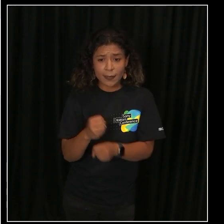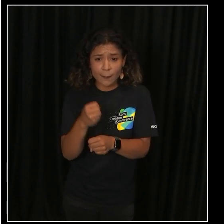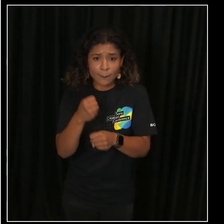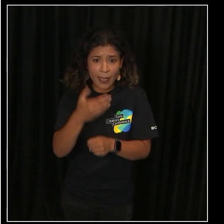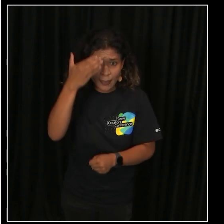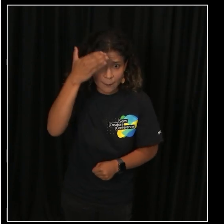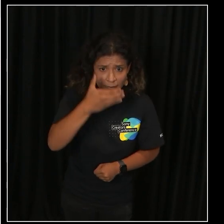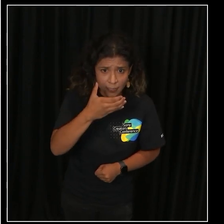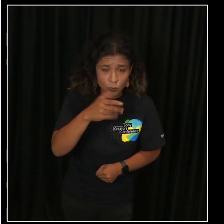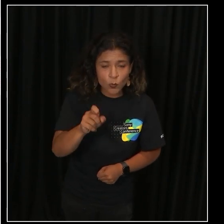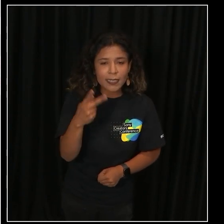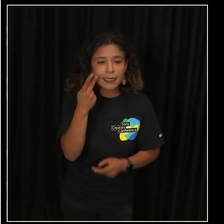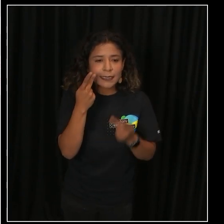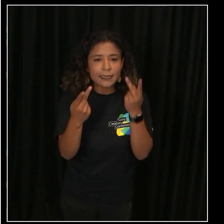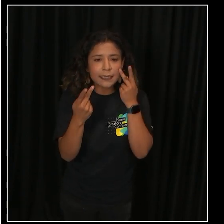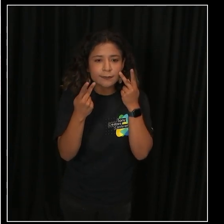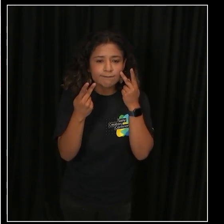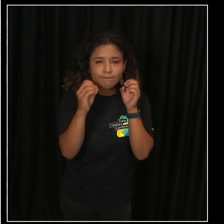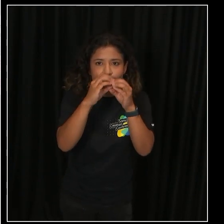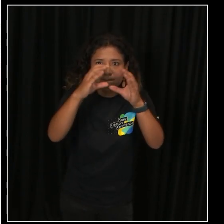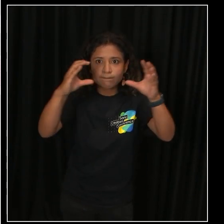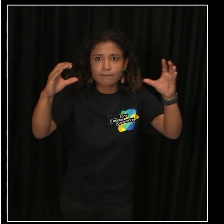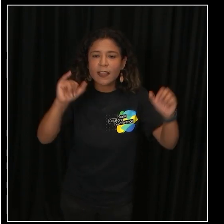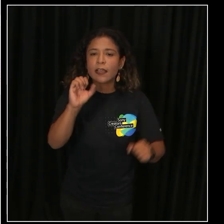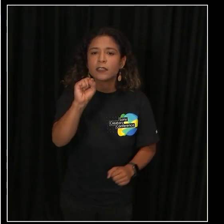You can actually see a visualization of that score in red and green here.